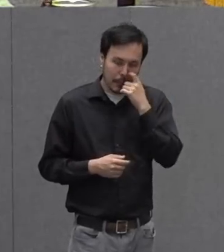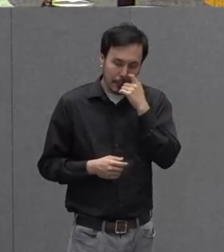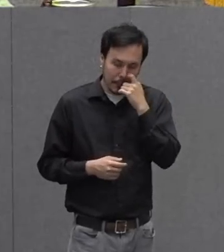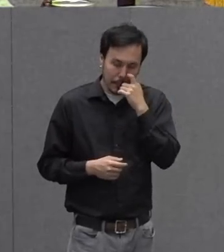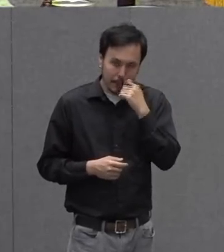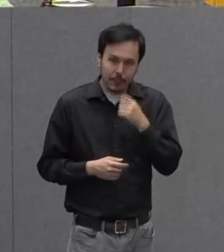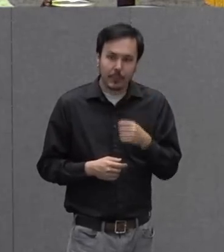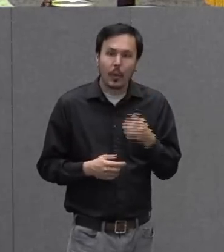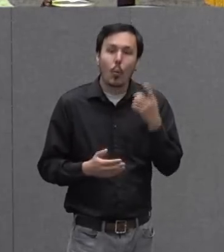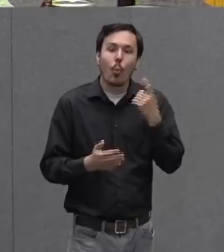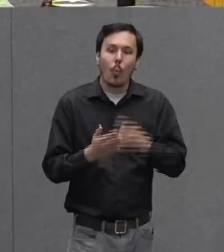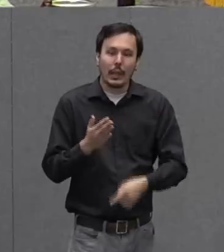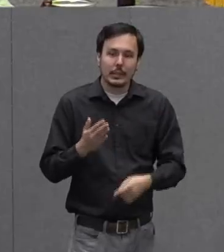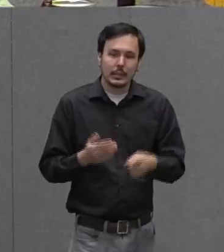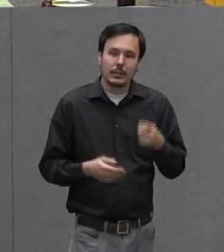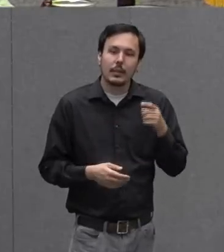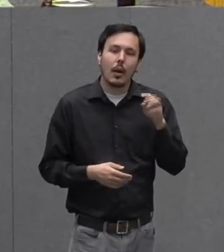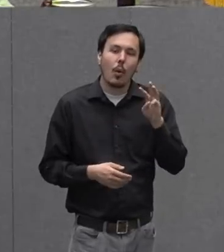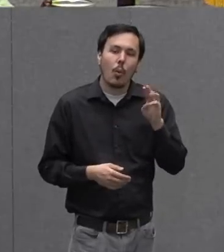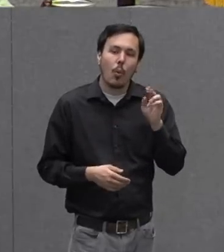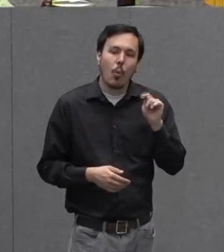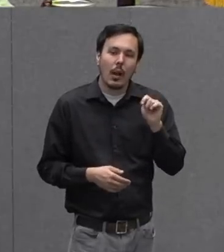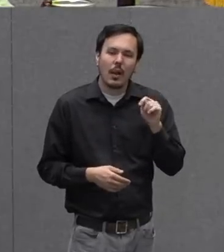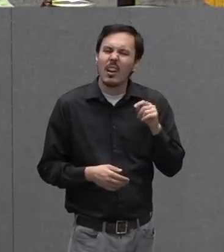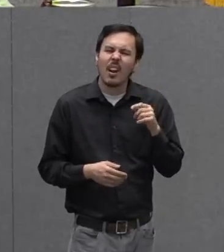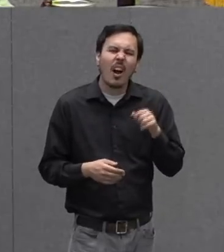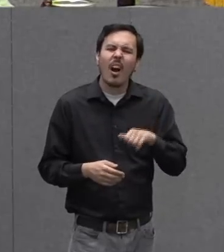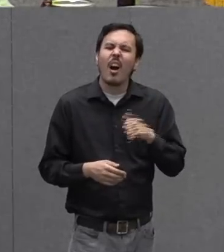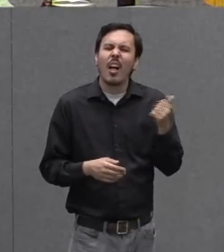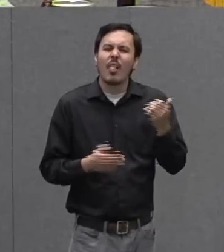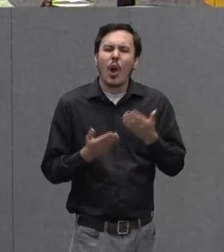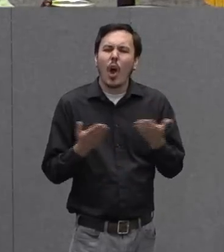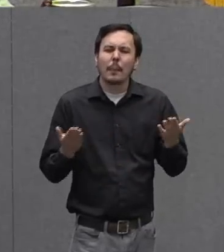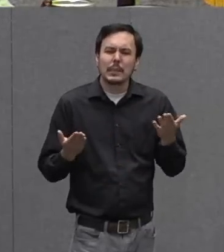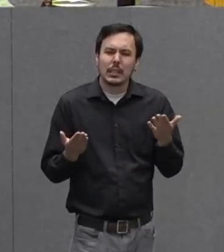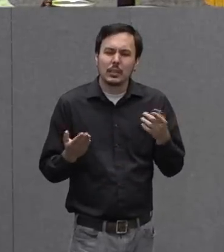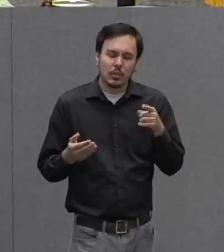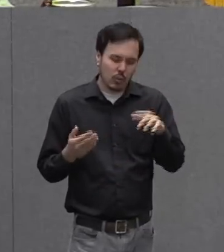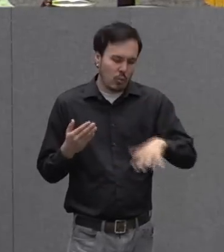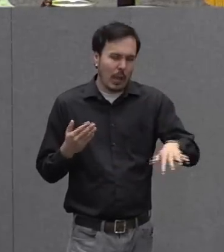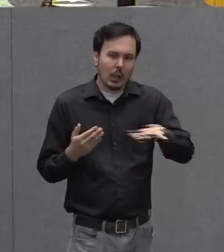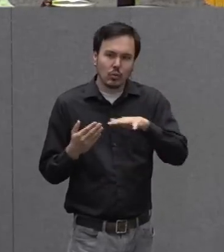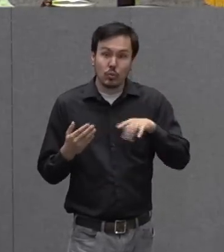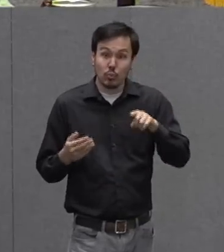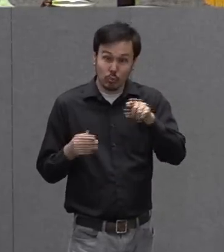What? What other objects are around you that you could shine a light on?